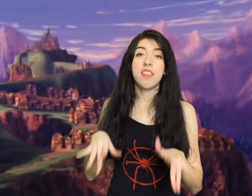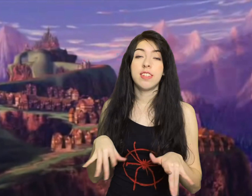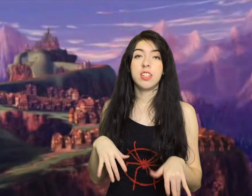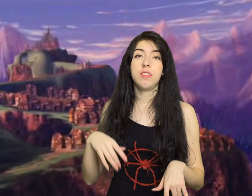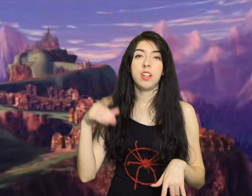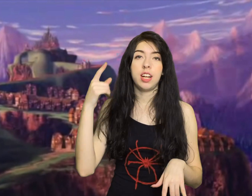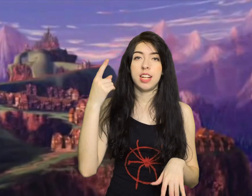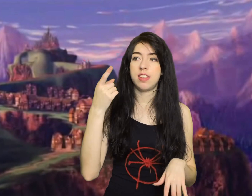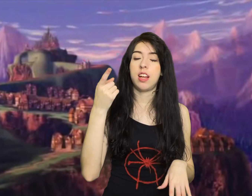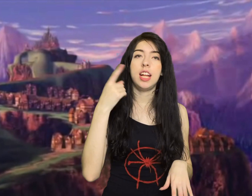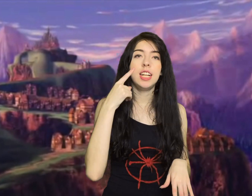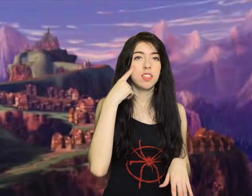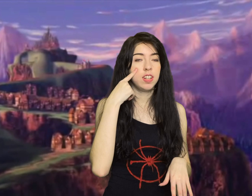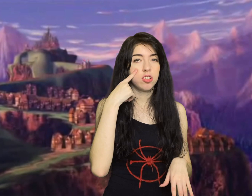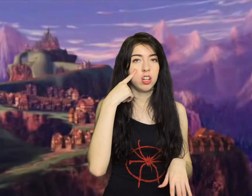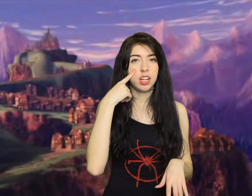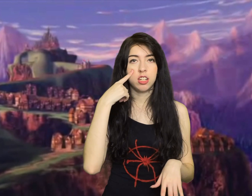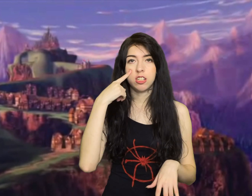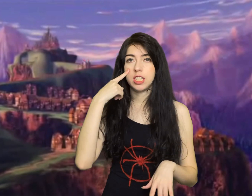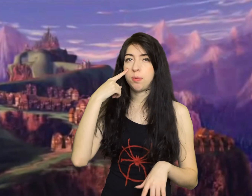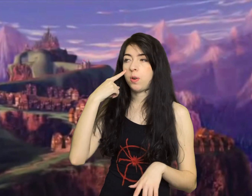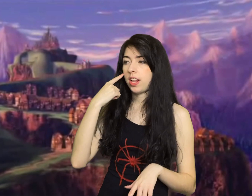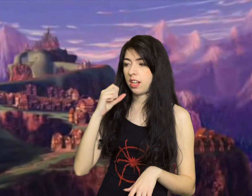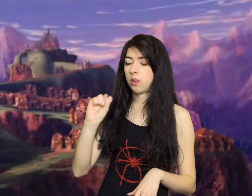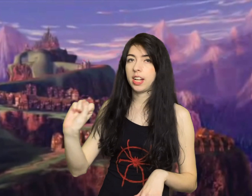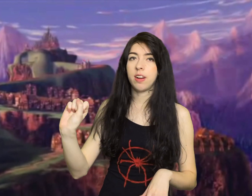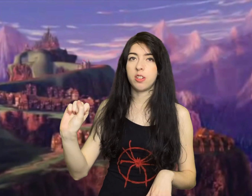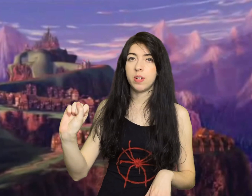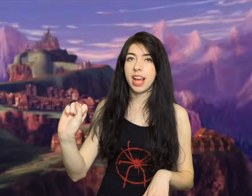and then SILVER is a index finger starting on your cheekbone and then going out into an S